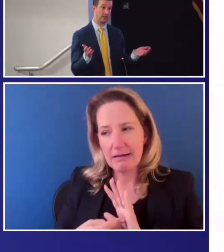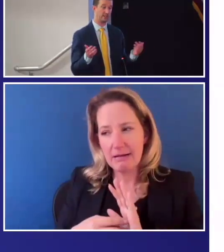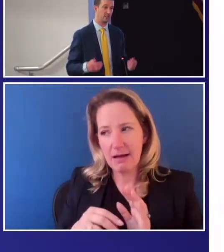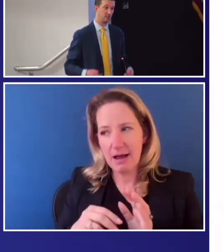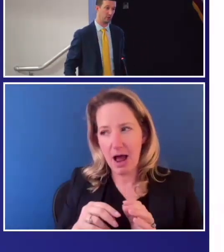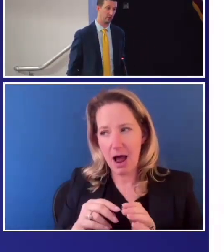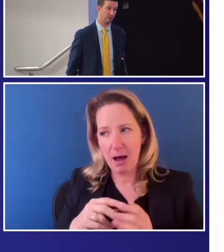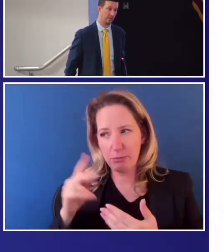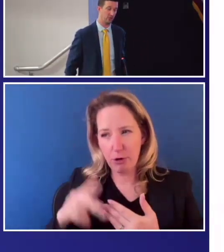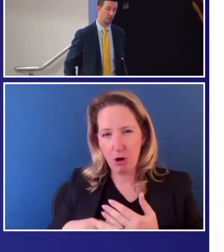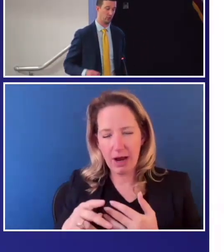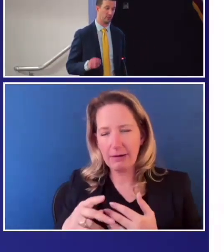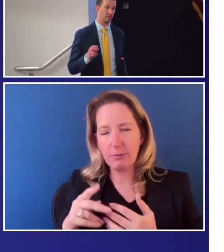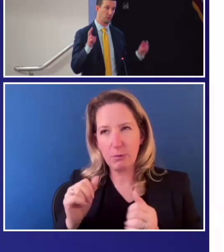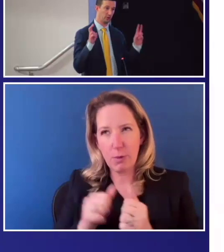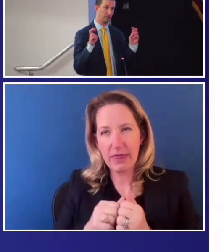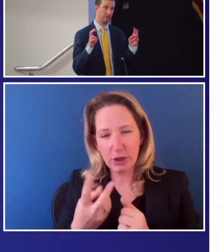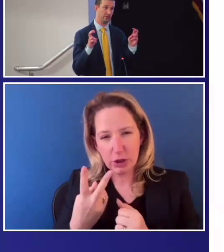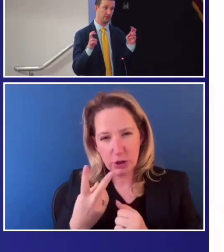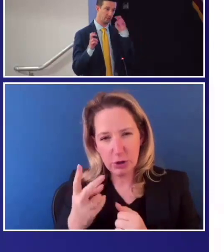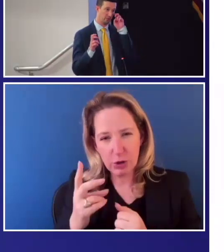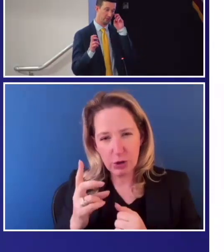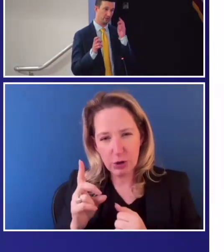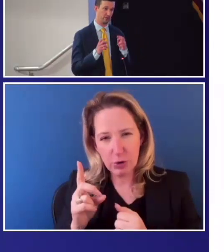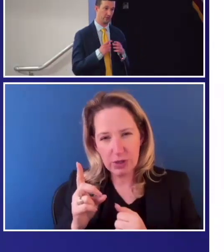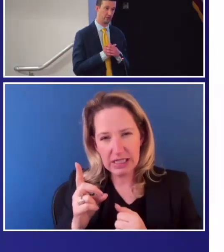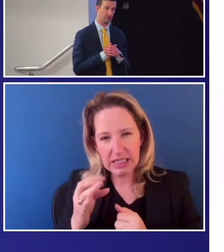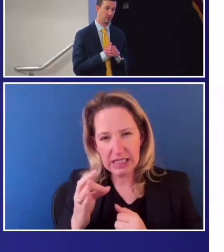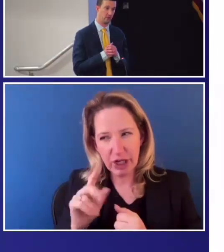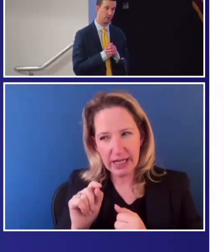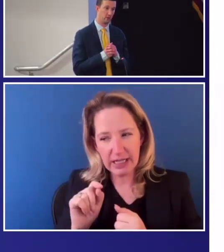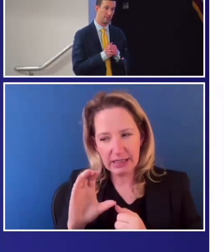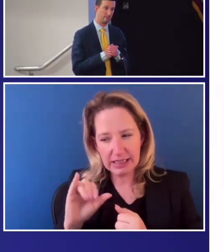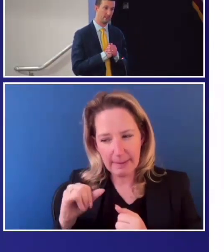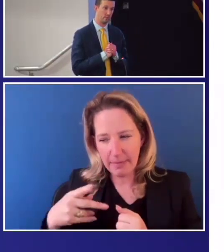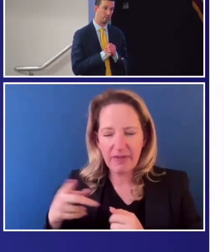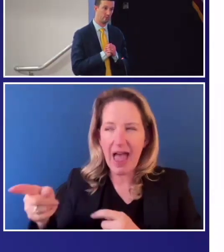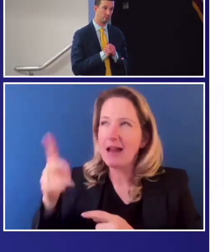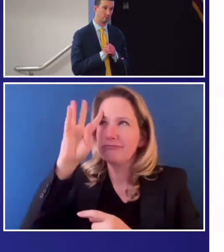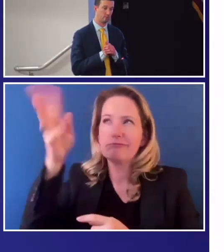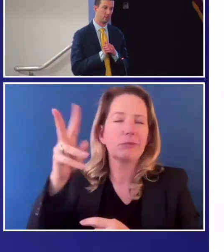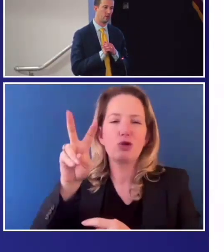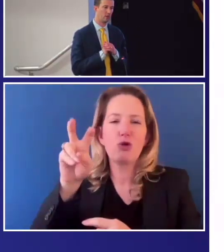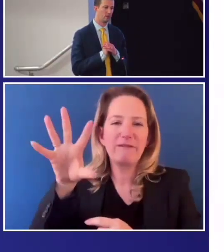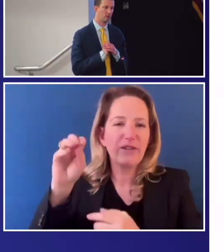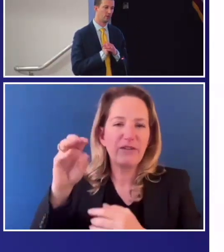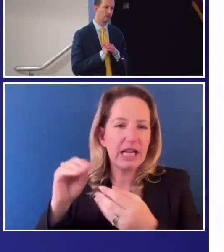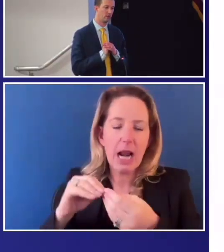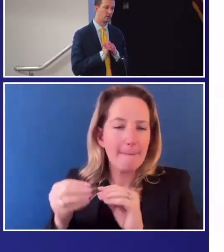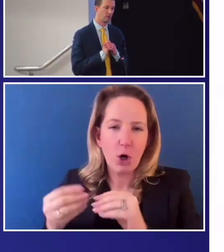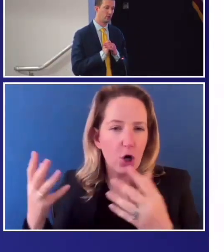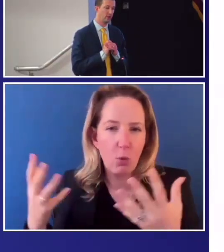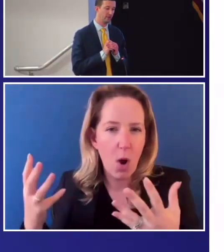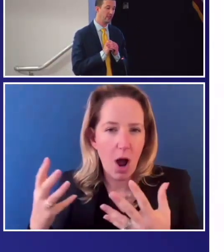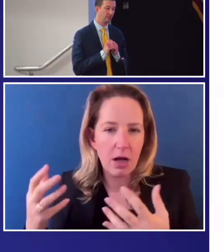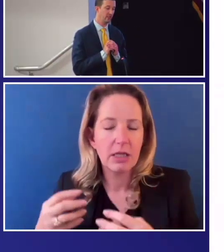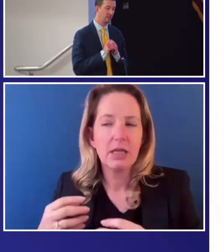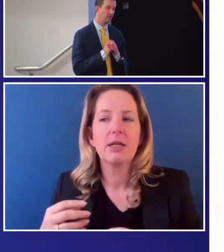I guess I need more clarification on what is the 250 number that you're -- I'm just -- that is completely -- I'm just -- for -- if it's a,